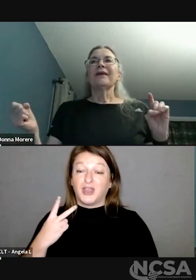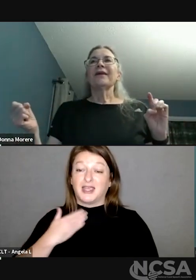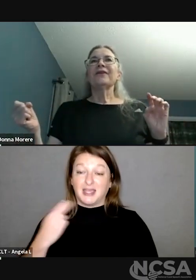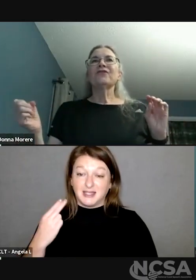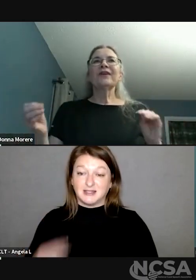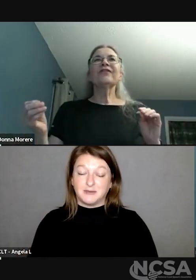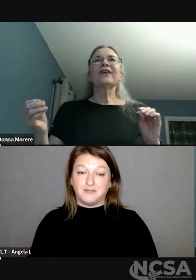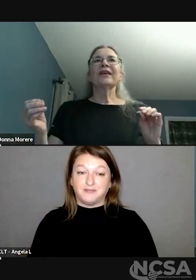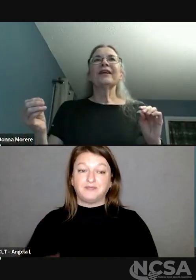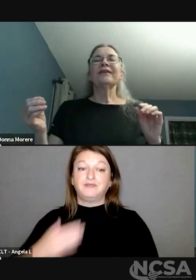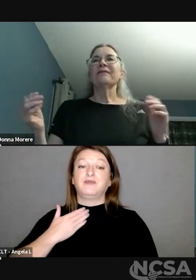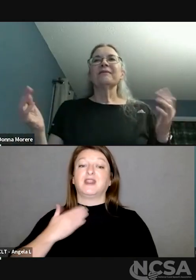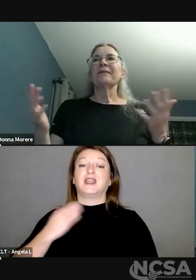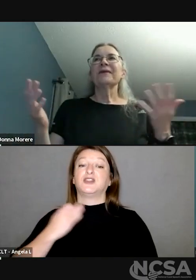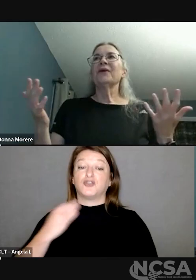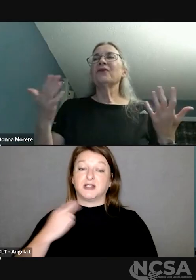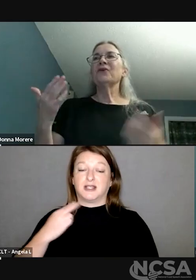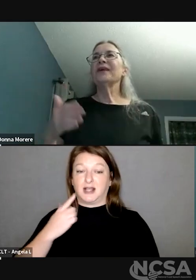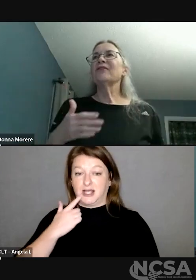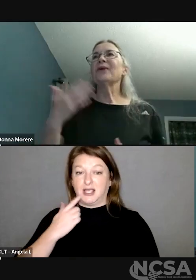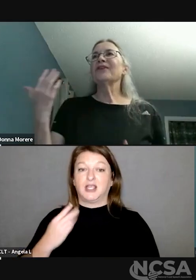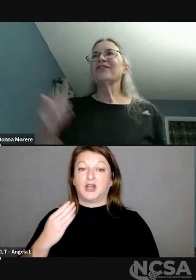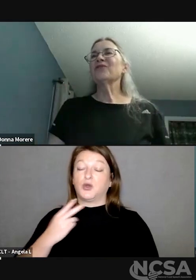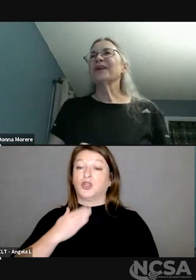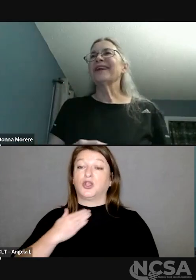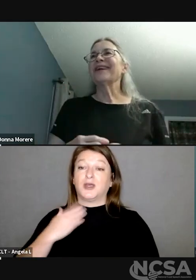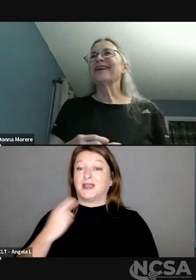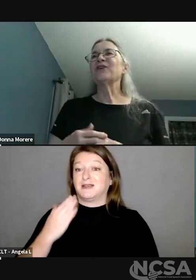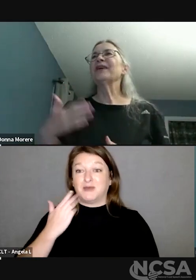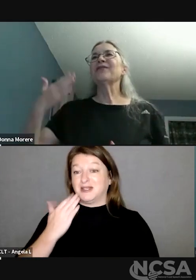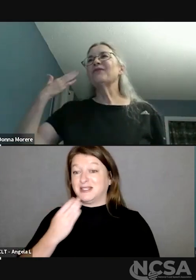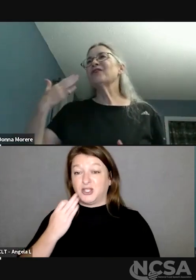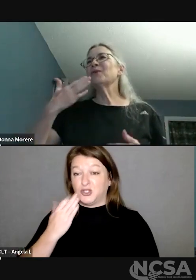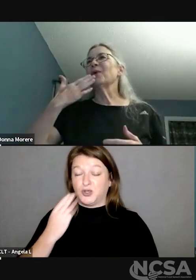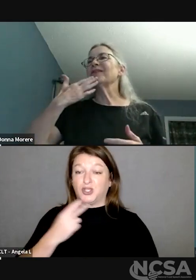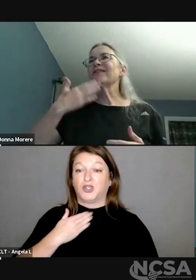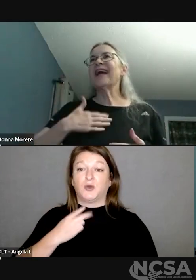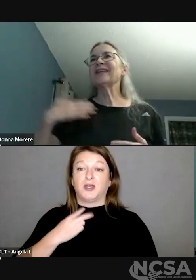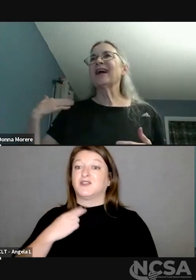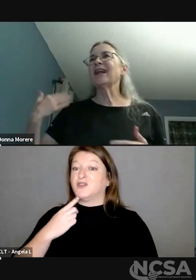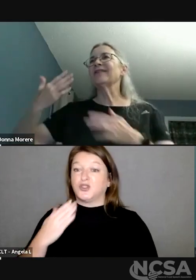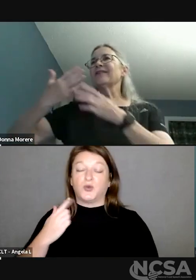Intrinsically, you know, cueing is multi-sensory. Cueing is visual. It's tactile.